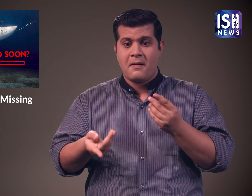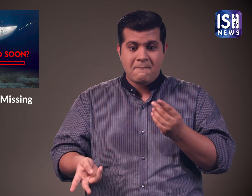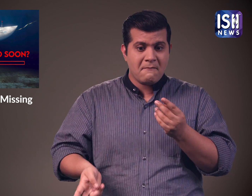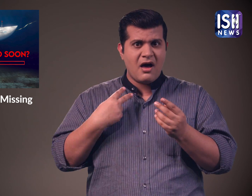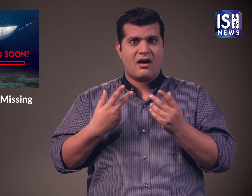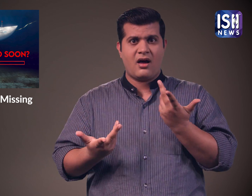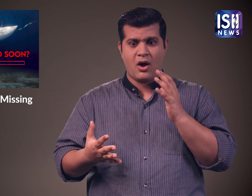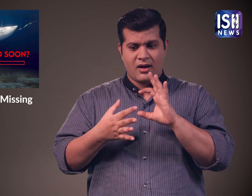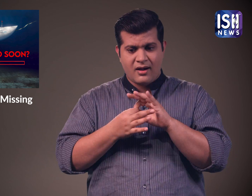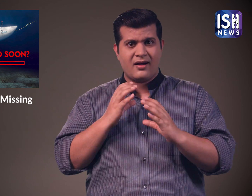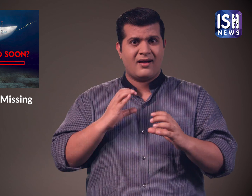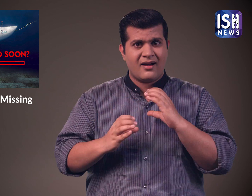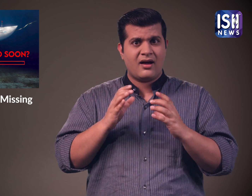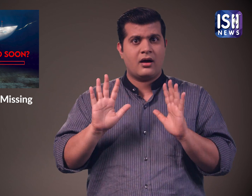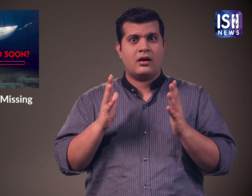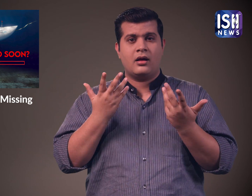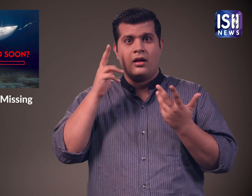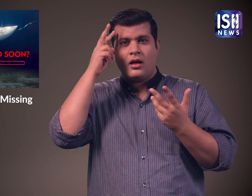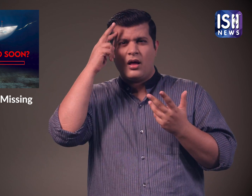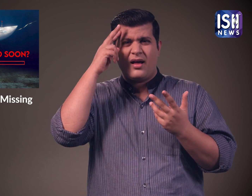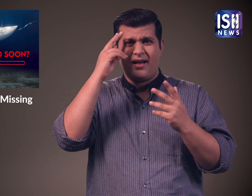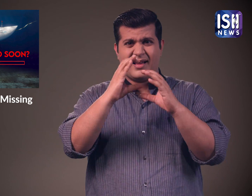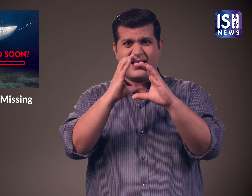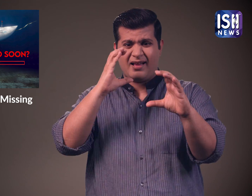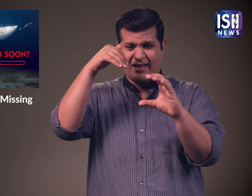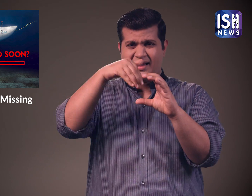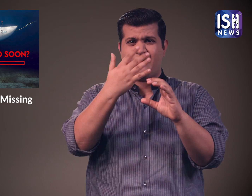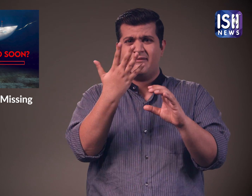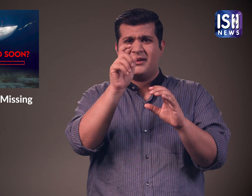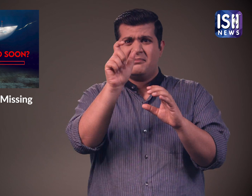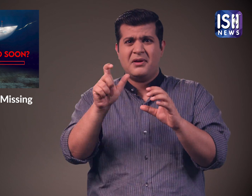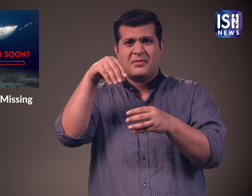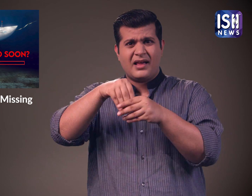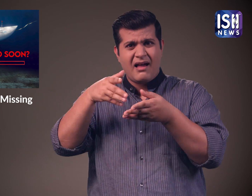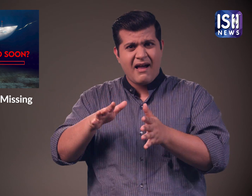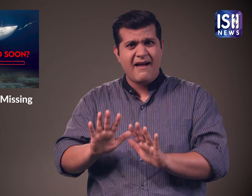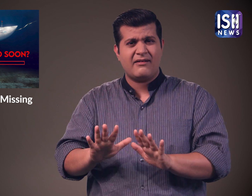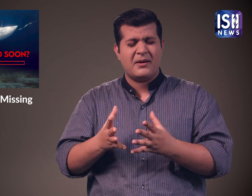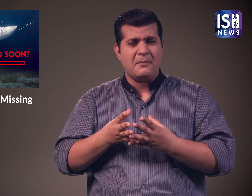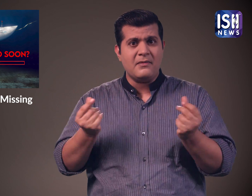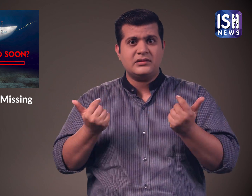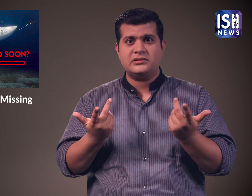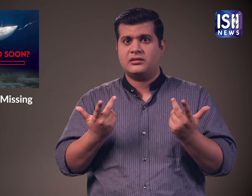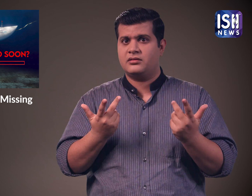They haven't been rescued and there is no contact. The submersible with 5 people is totally missing.